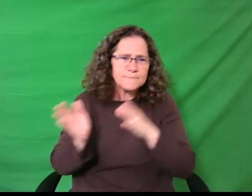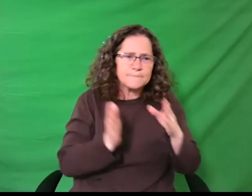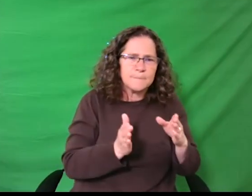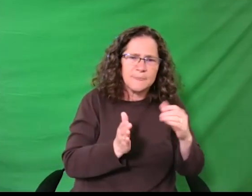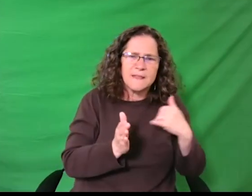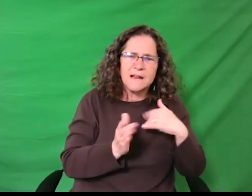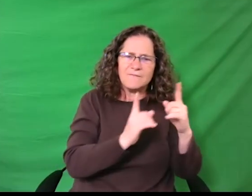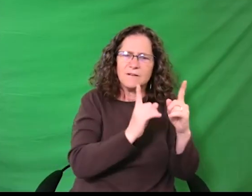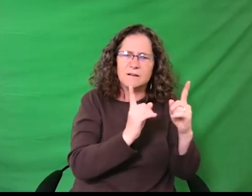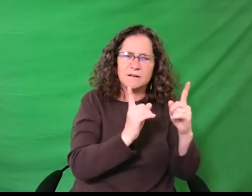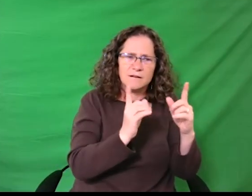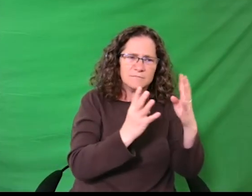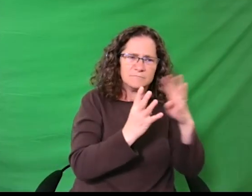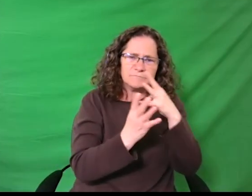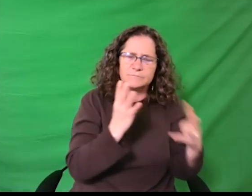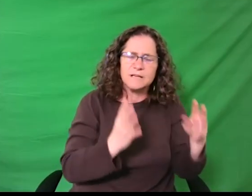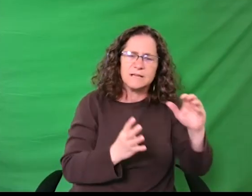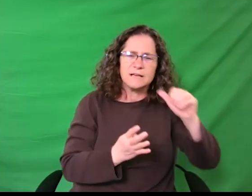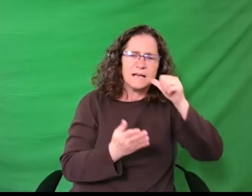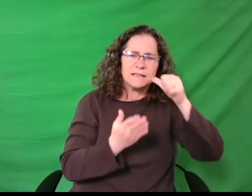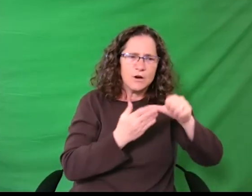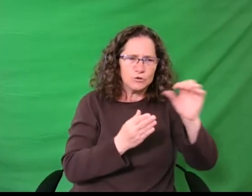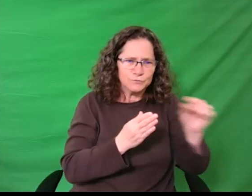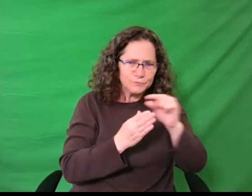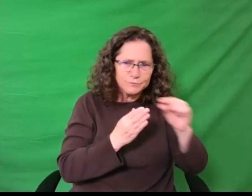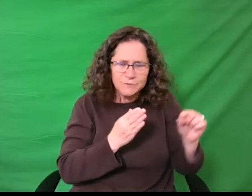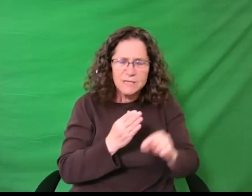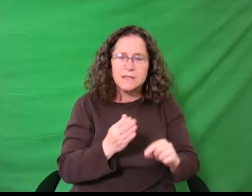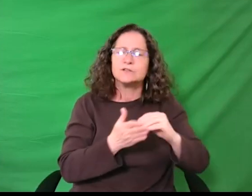And the cuing system can be used right along with multisensory programs.